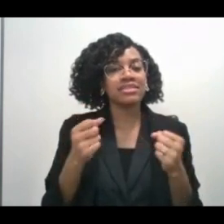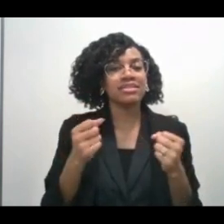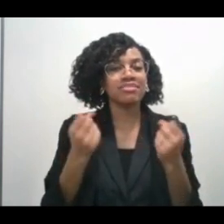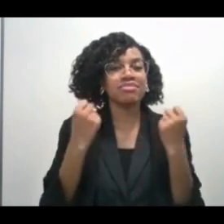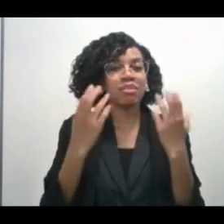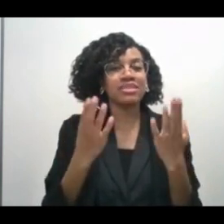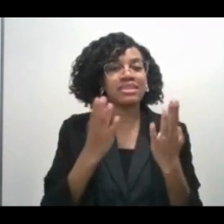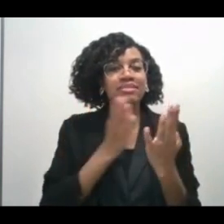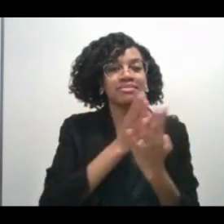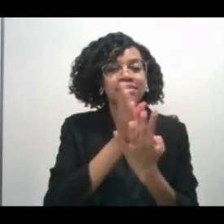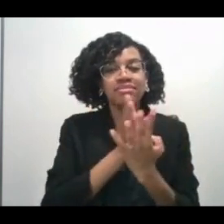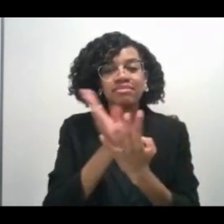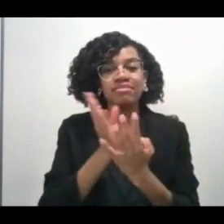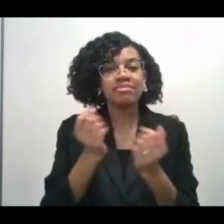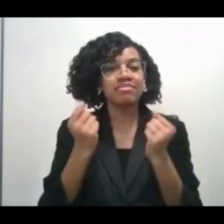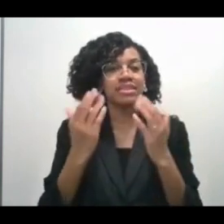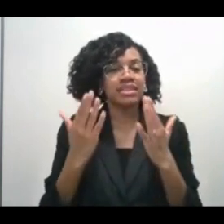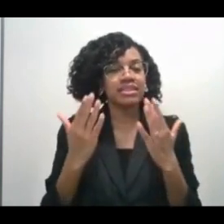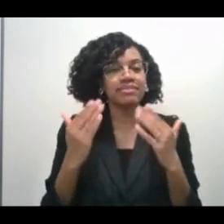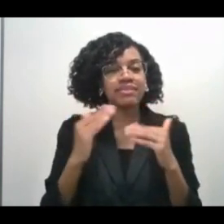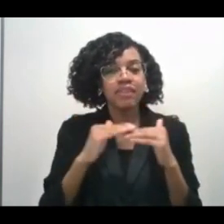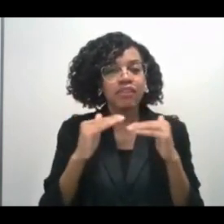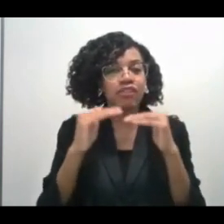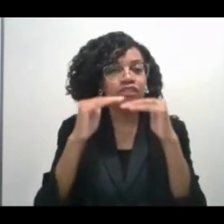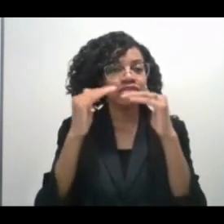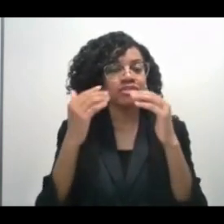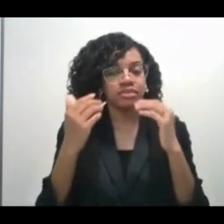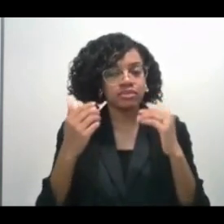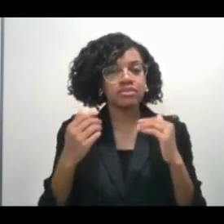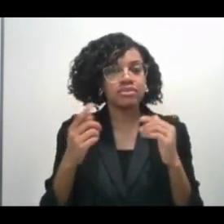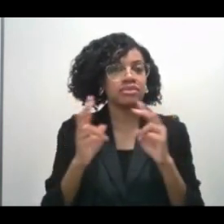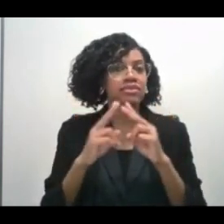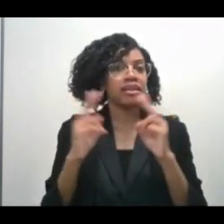can be complex. And often the benefits are best realized when